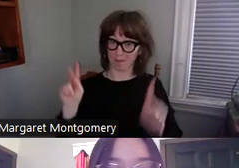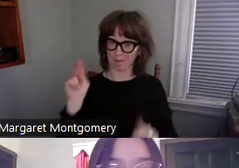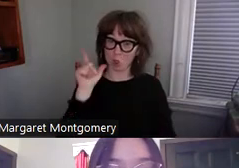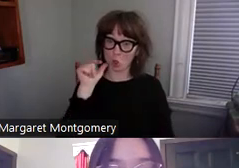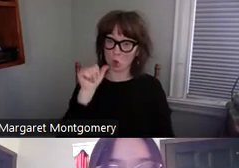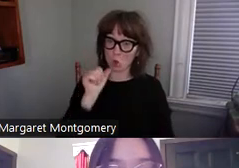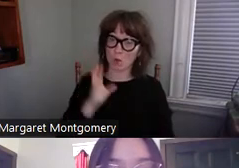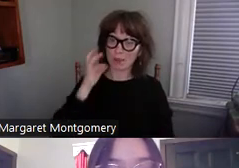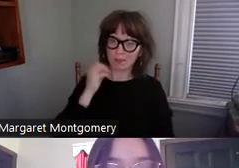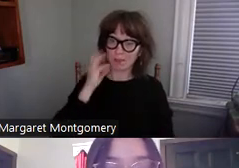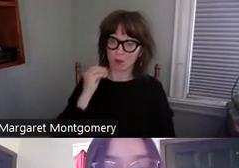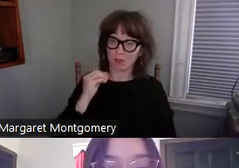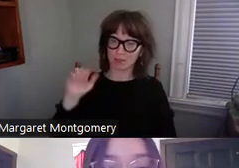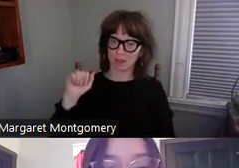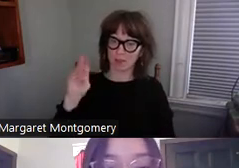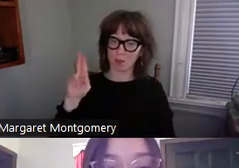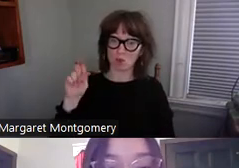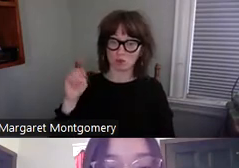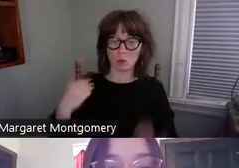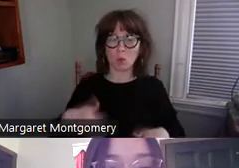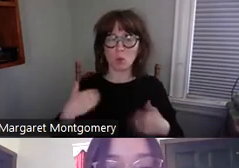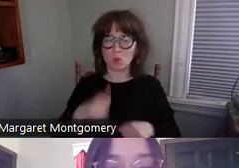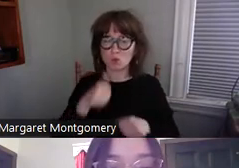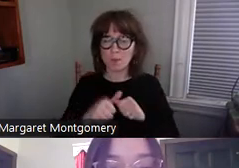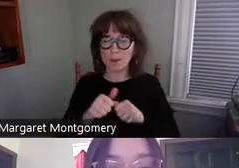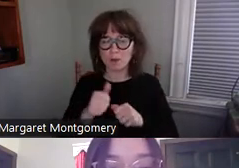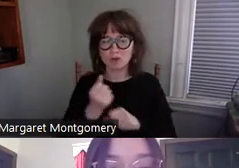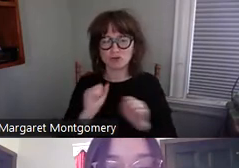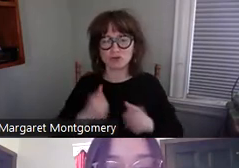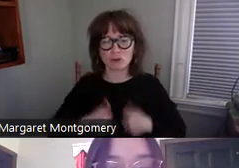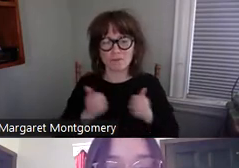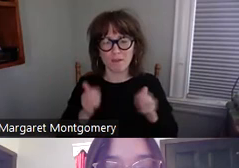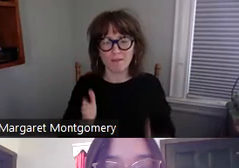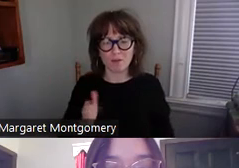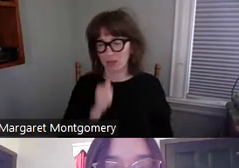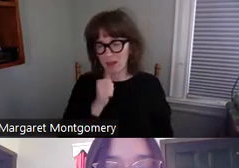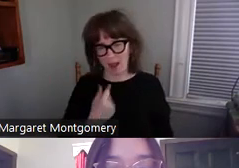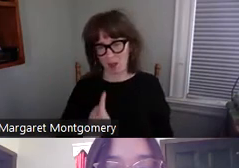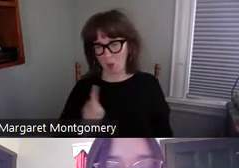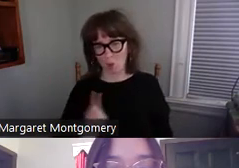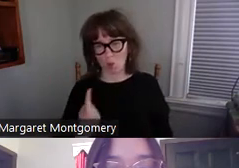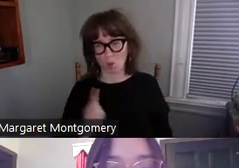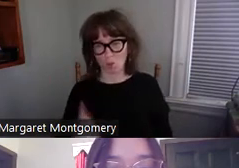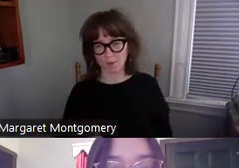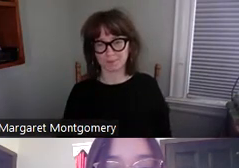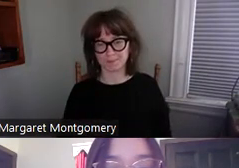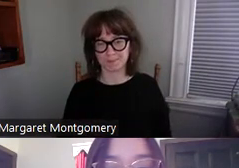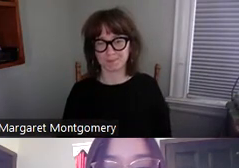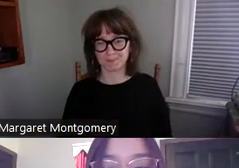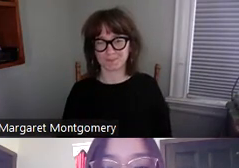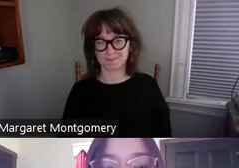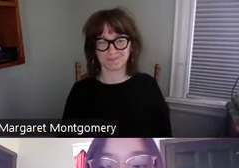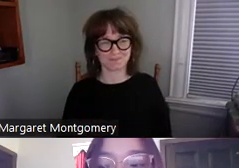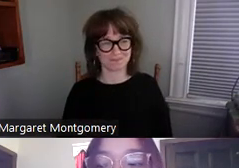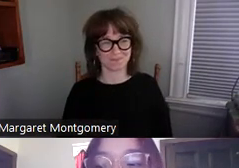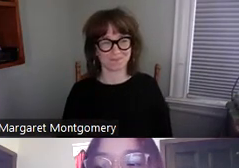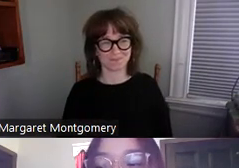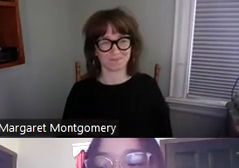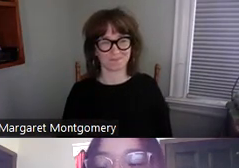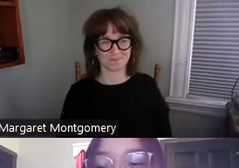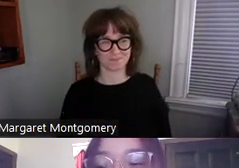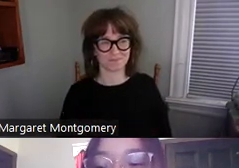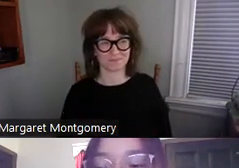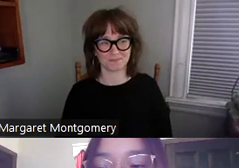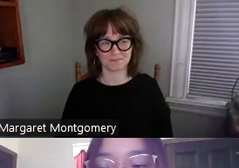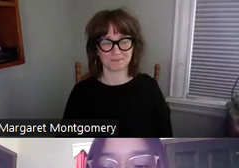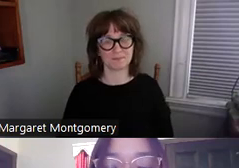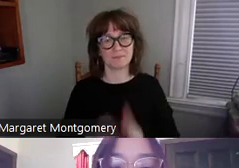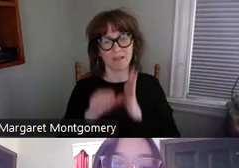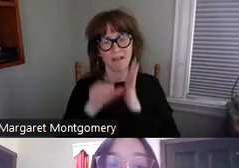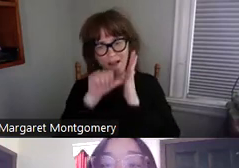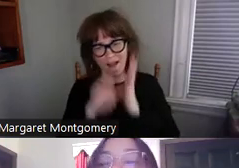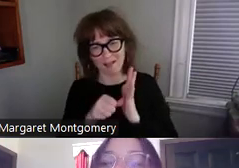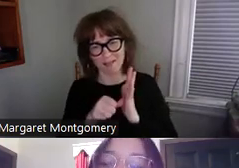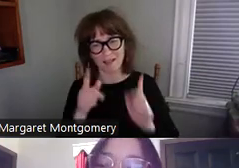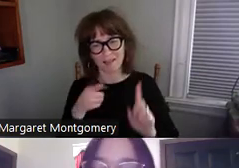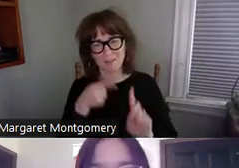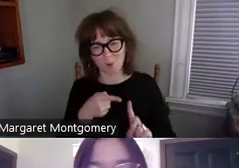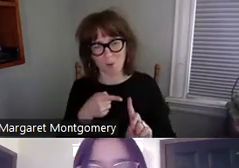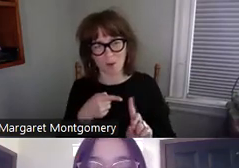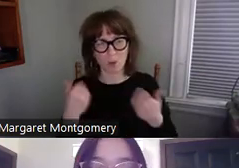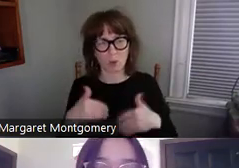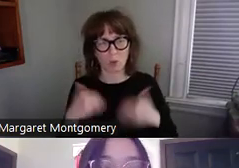12:12:51 Continuing highlight this point are all of these statistics on the screen.